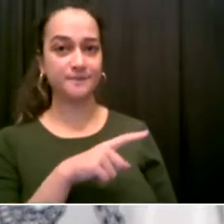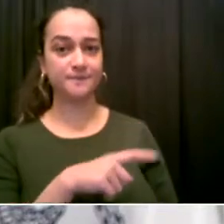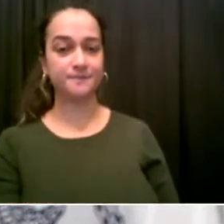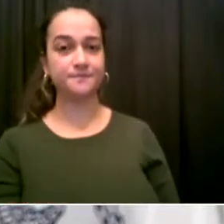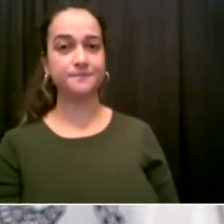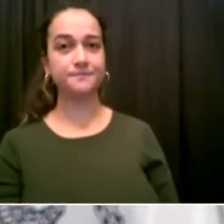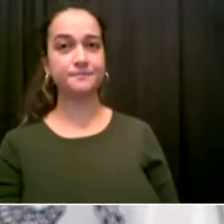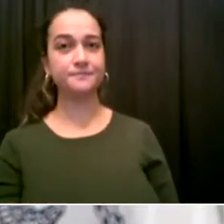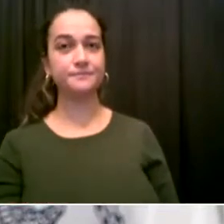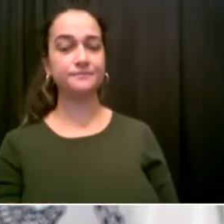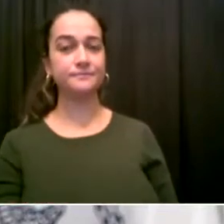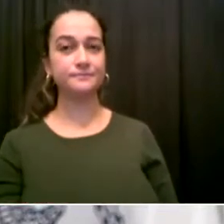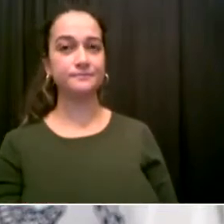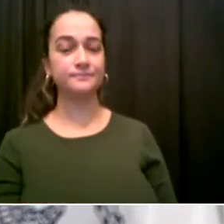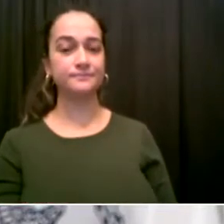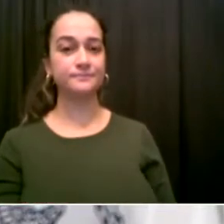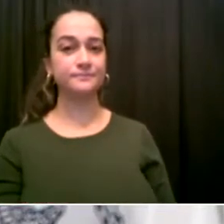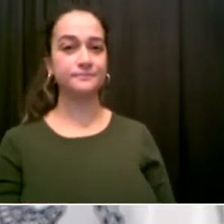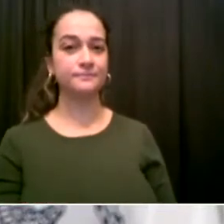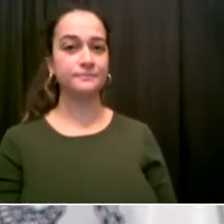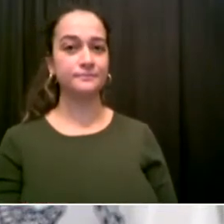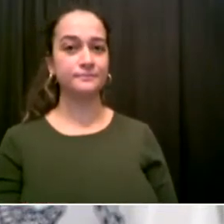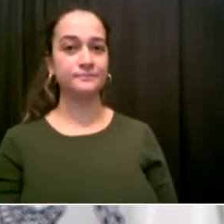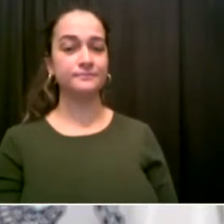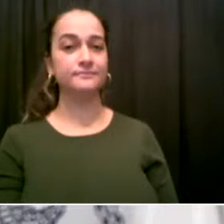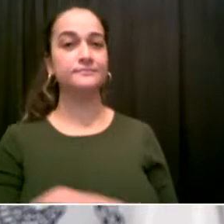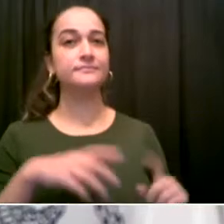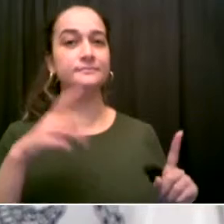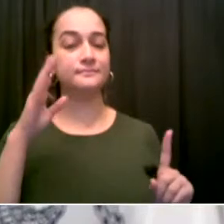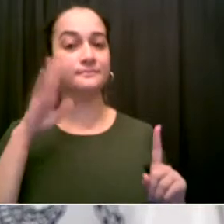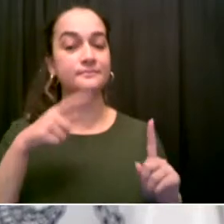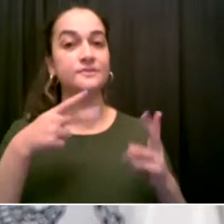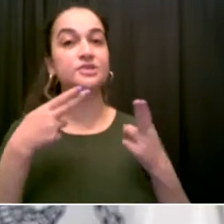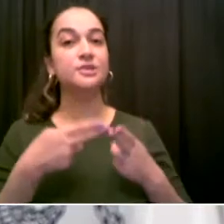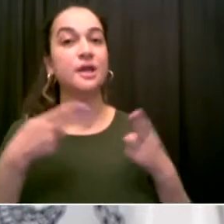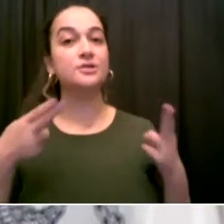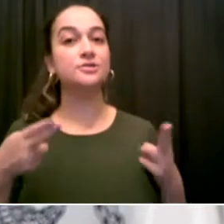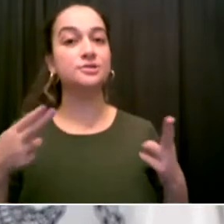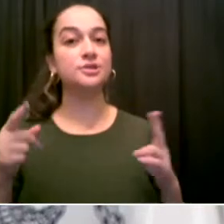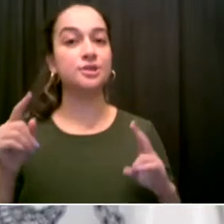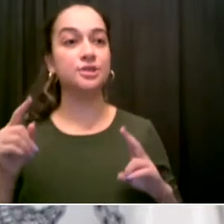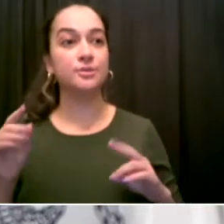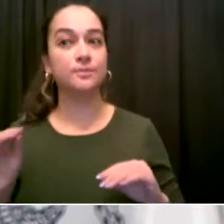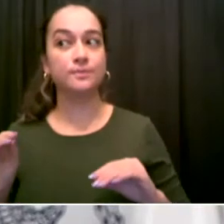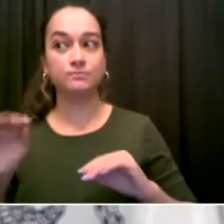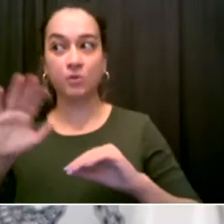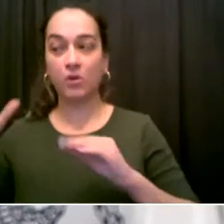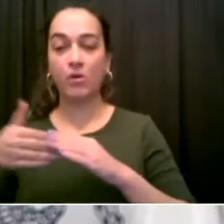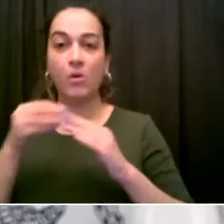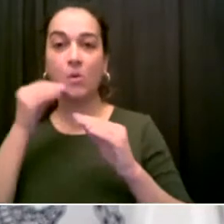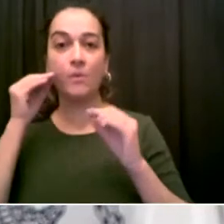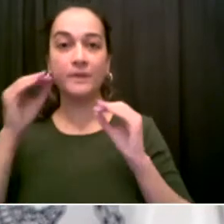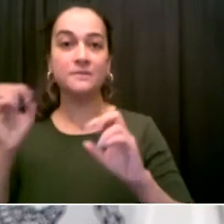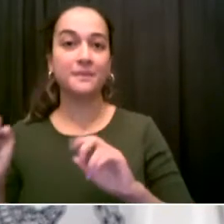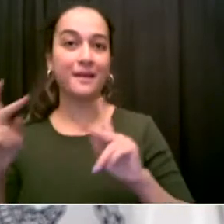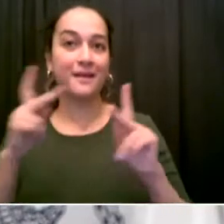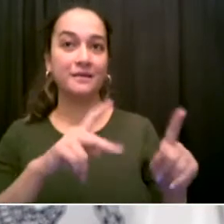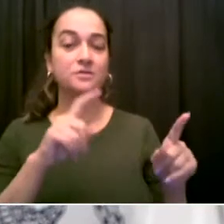BEFORE YOUR AYES . GO AHEAD. Reporter: AND THE QUESTION OF